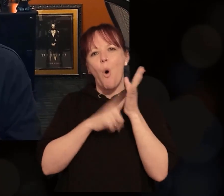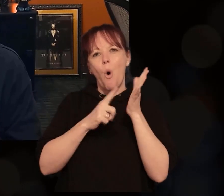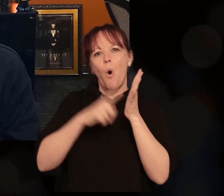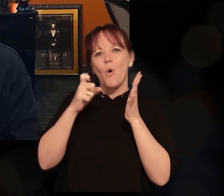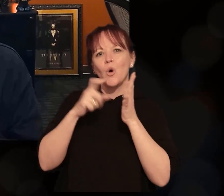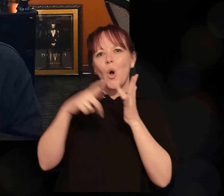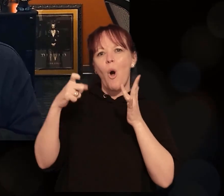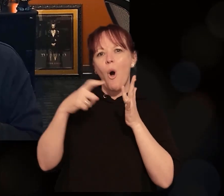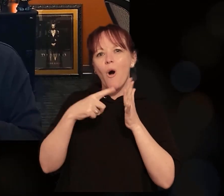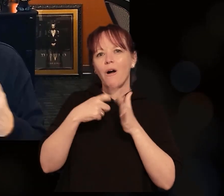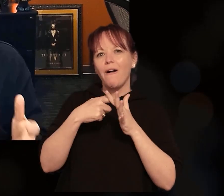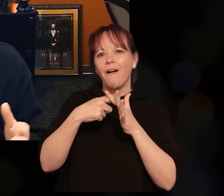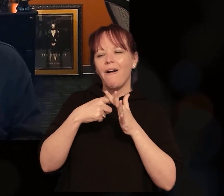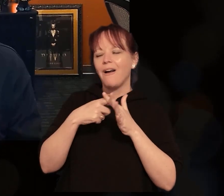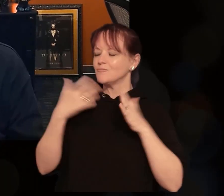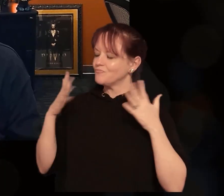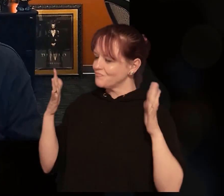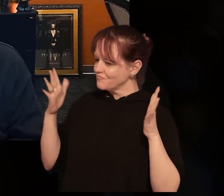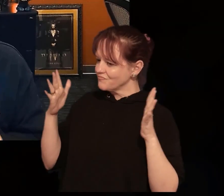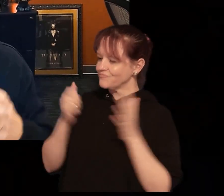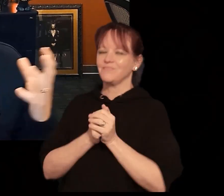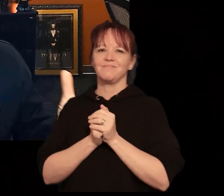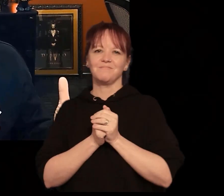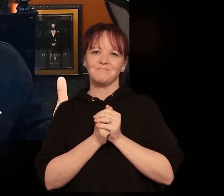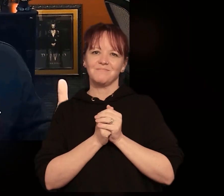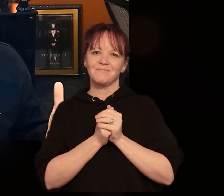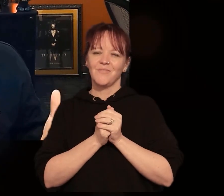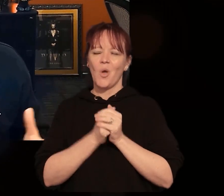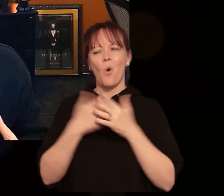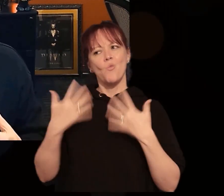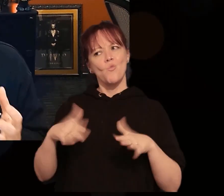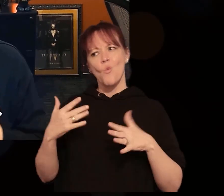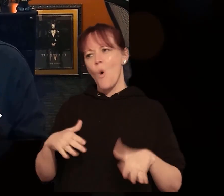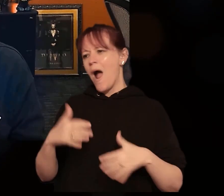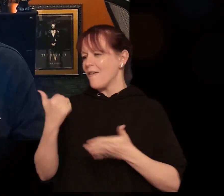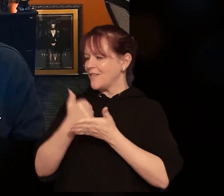Matthew, you've had a great year, from international conference speaking to consulting,